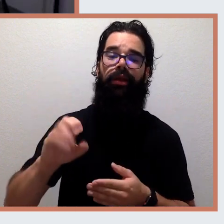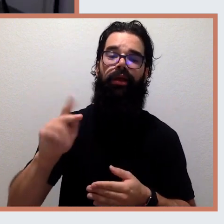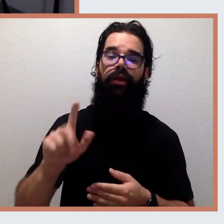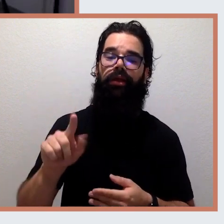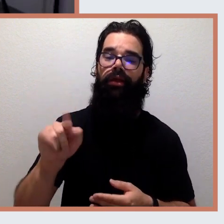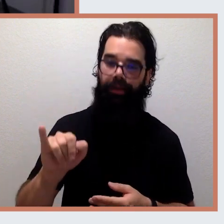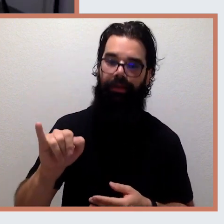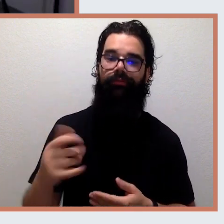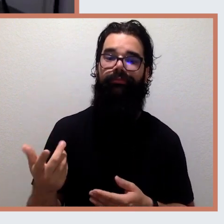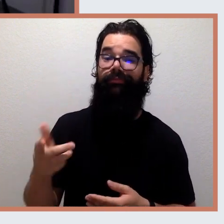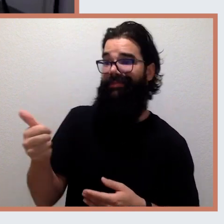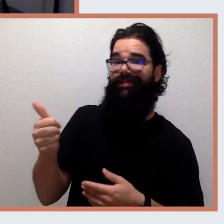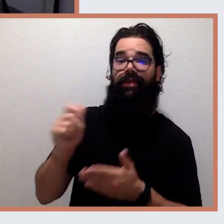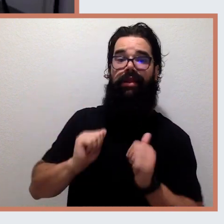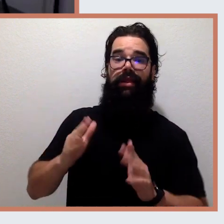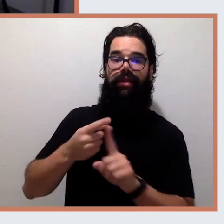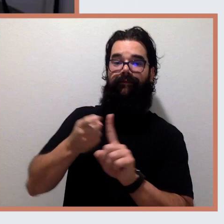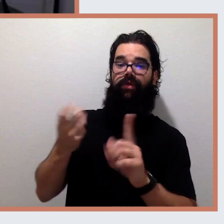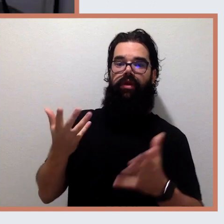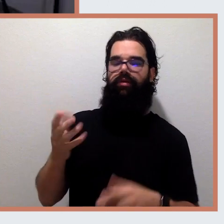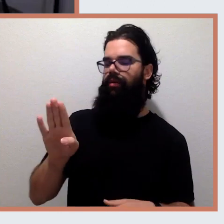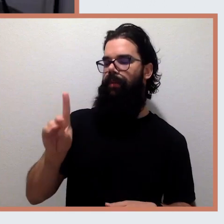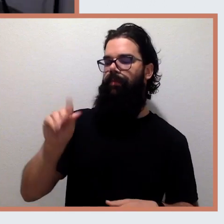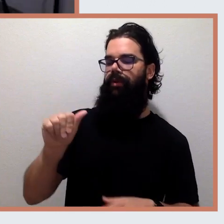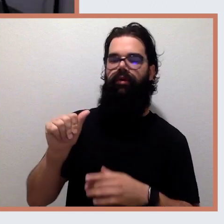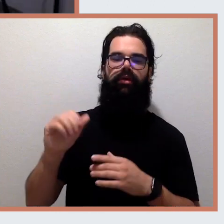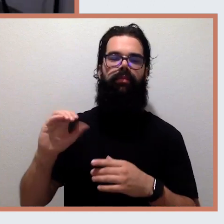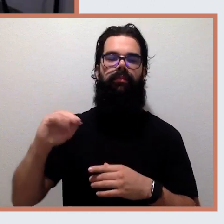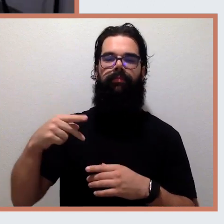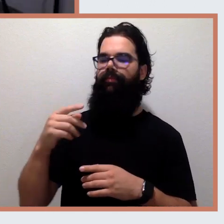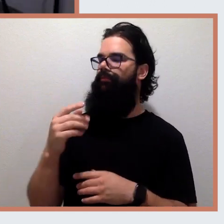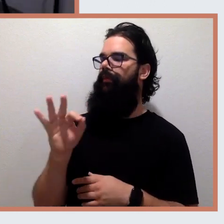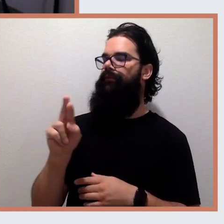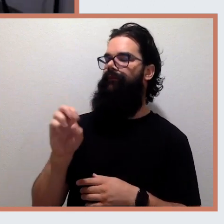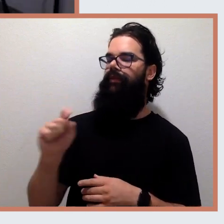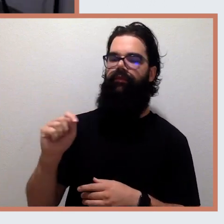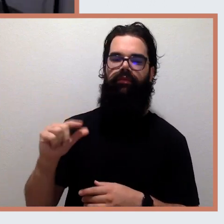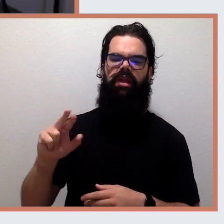directed by Mykelti Williamson, who's the actor from Forrest Gump who played Bubba Gump. He's now a director, and he's amazing.